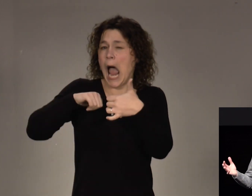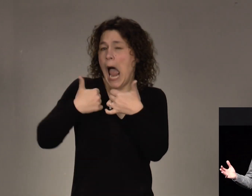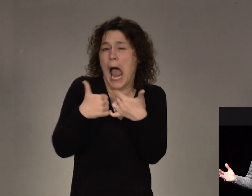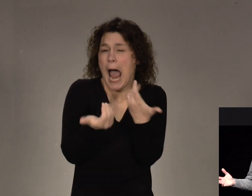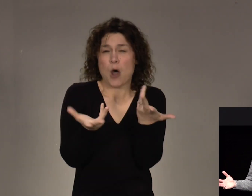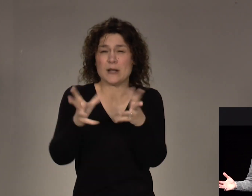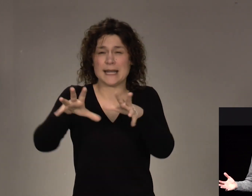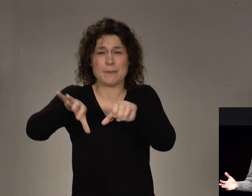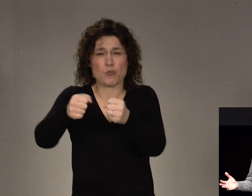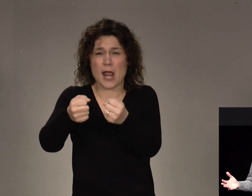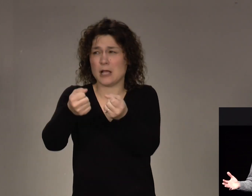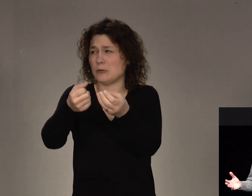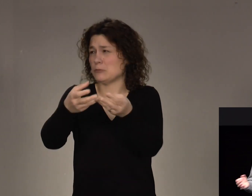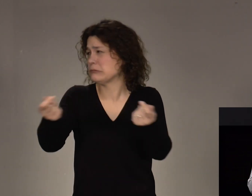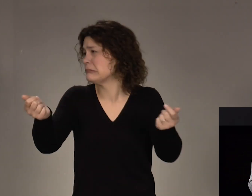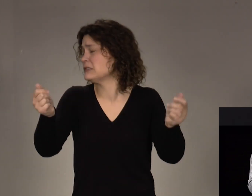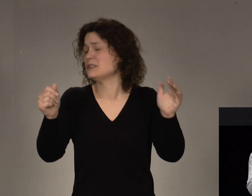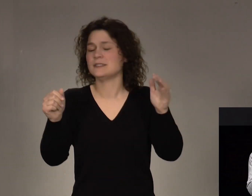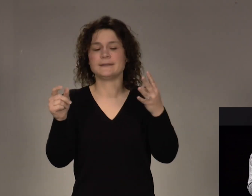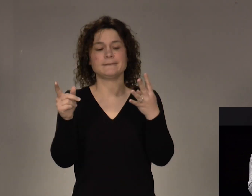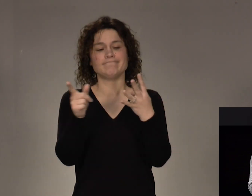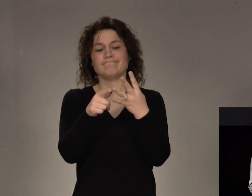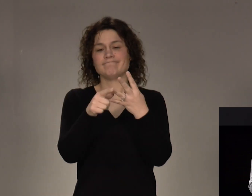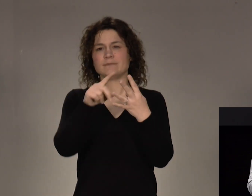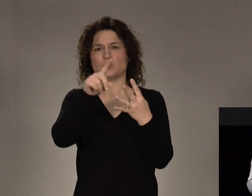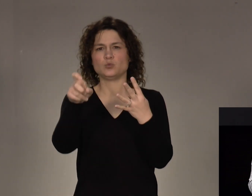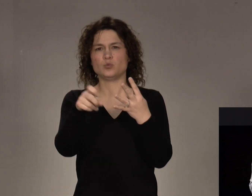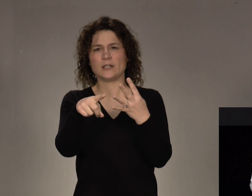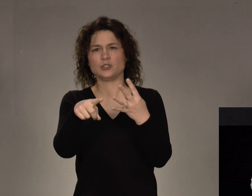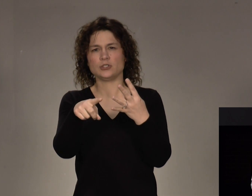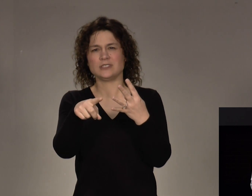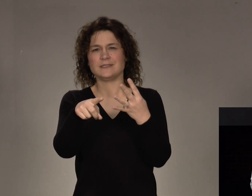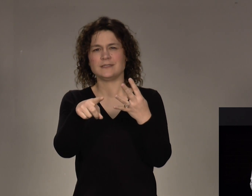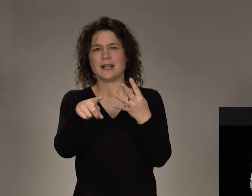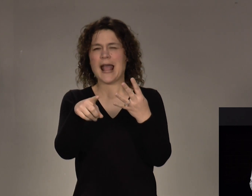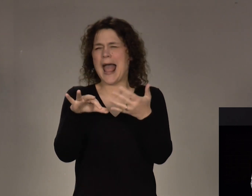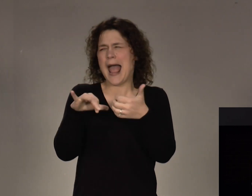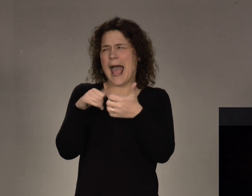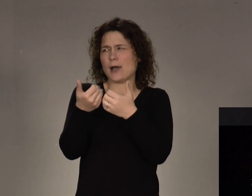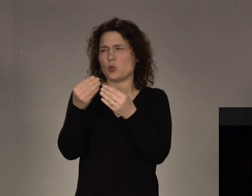it all get broken? And question #3 is "What's the fix? What's the